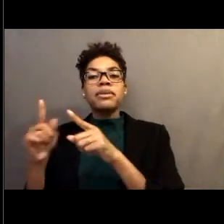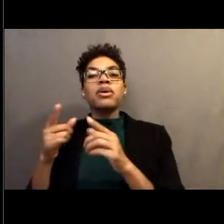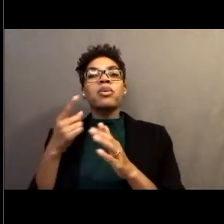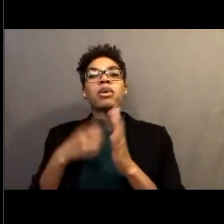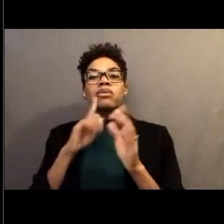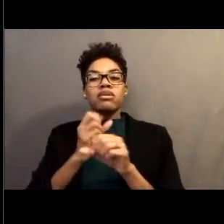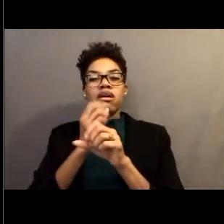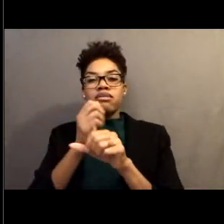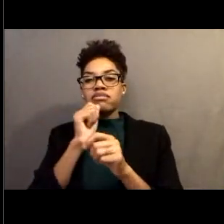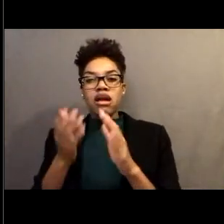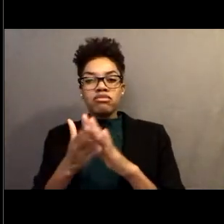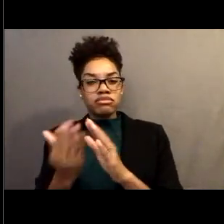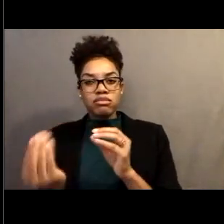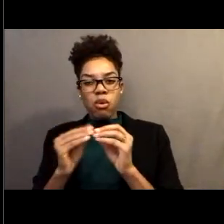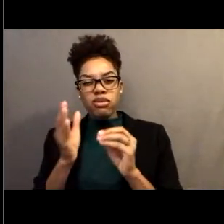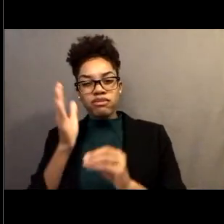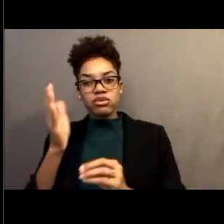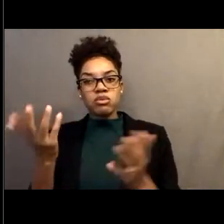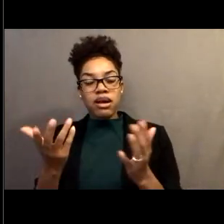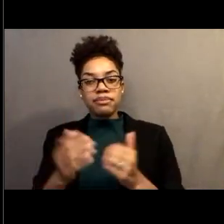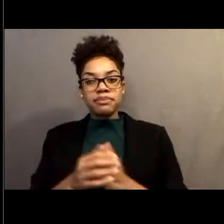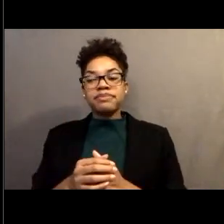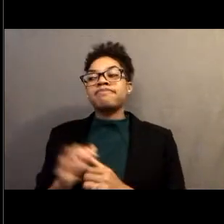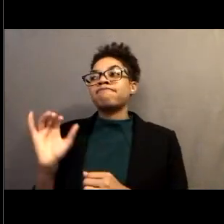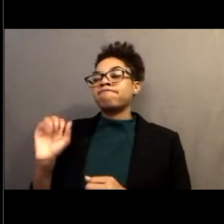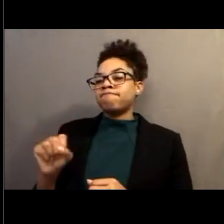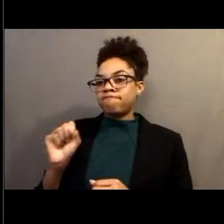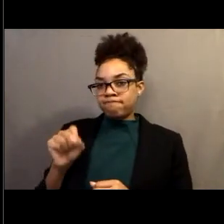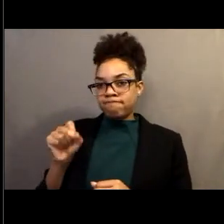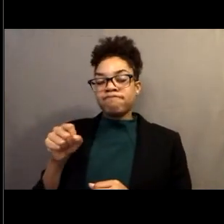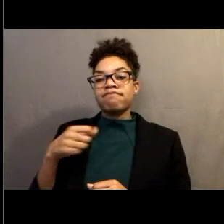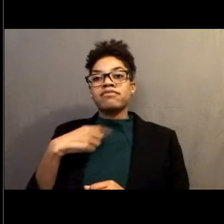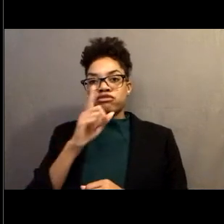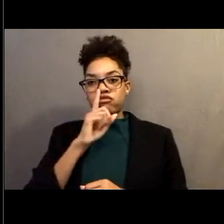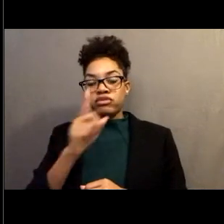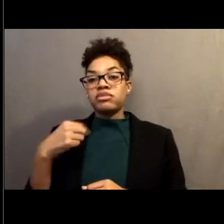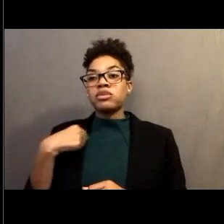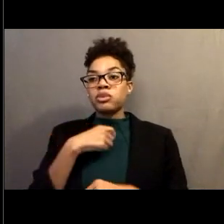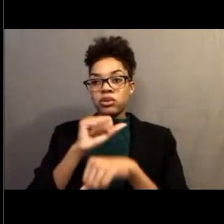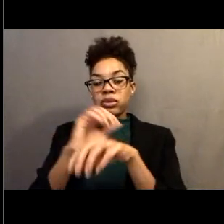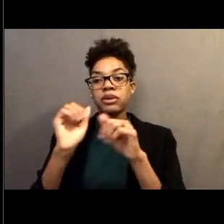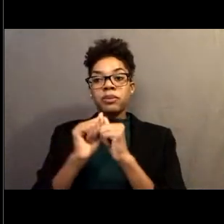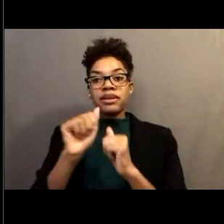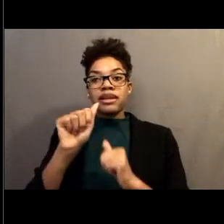It is true that we definitely interact with the air force, which keeps track a lot of the